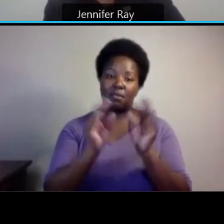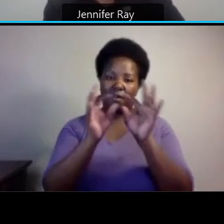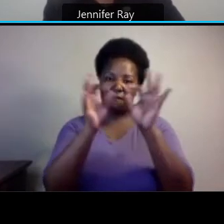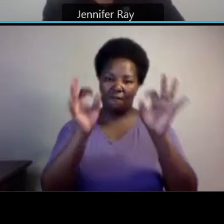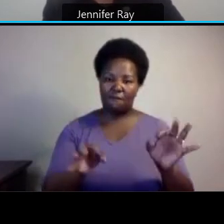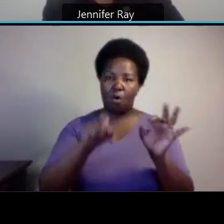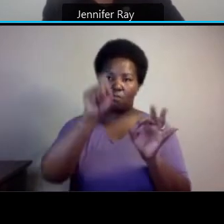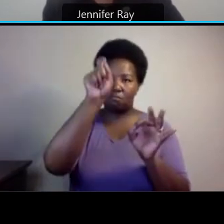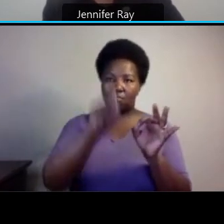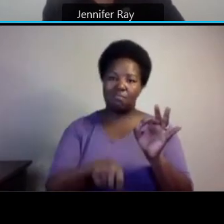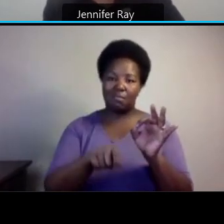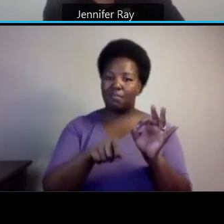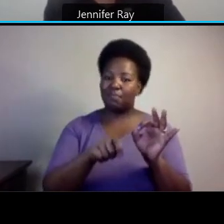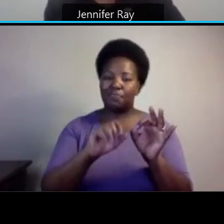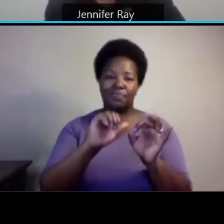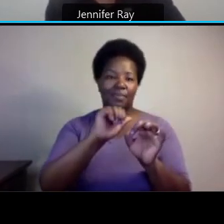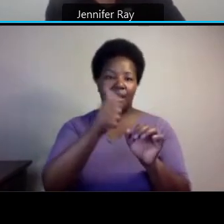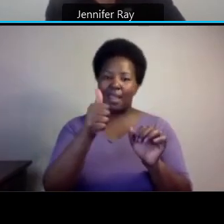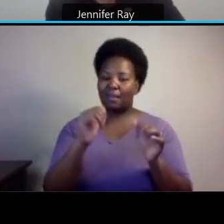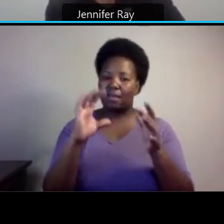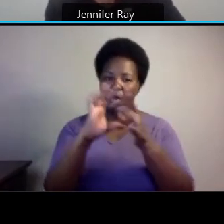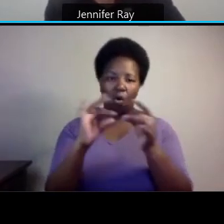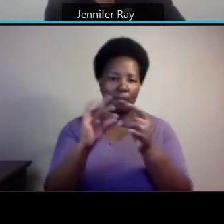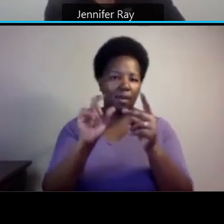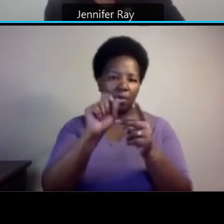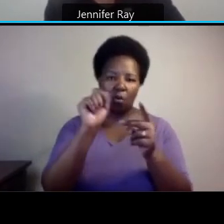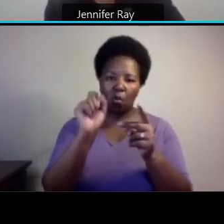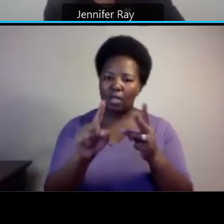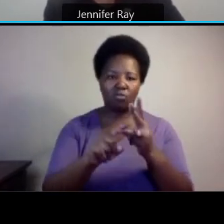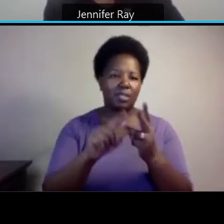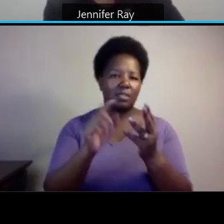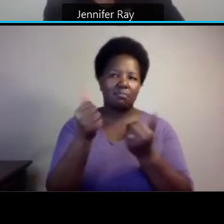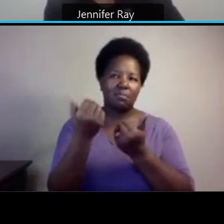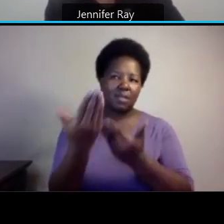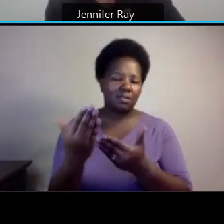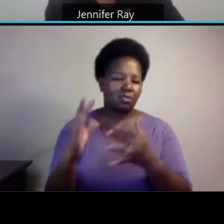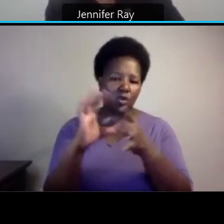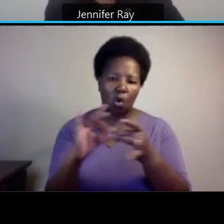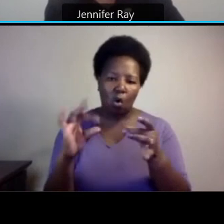comments suggestions or questions additional questions you may have regarding the project